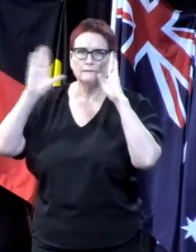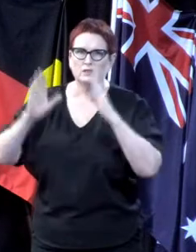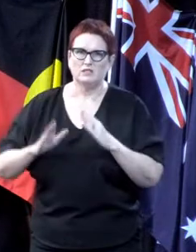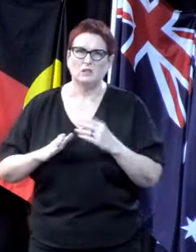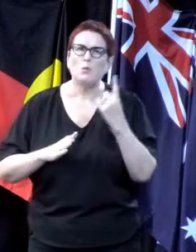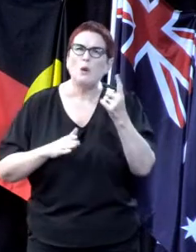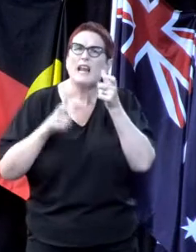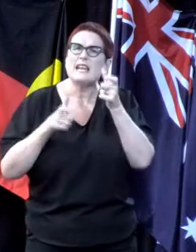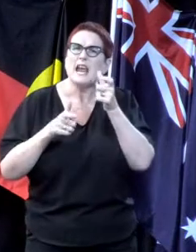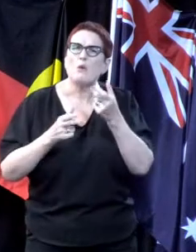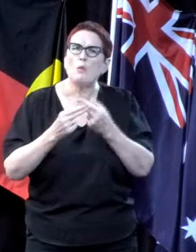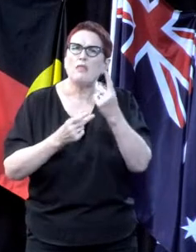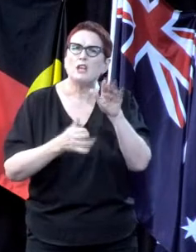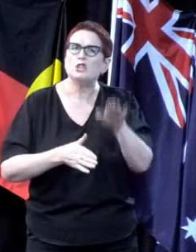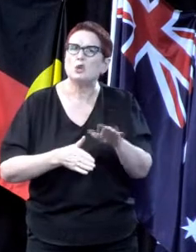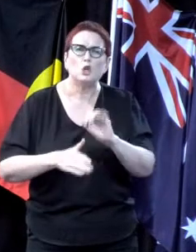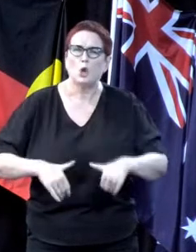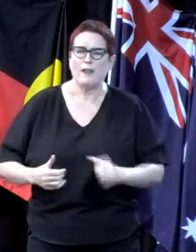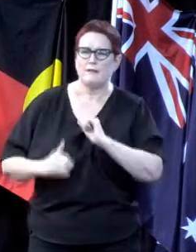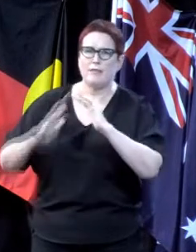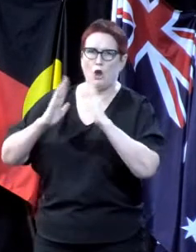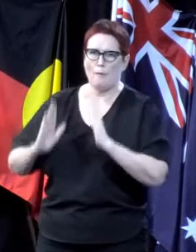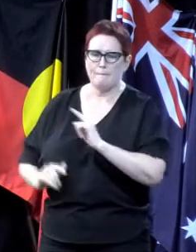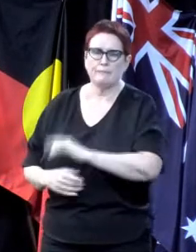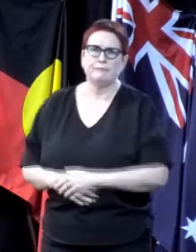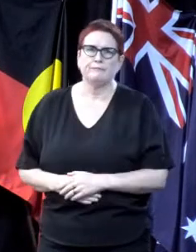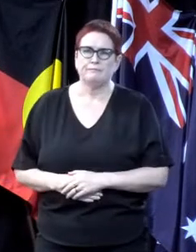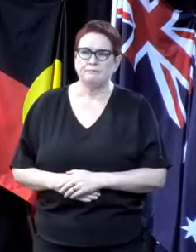Her young person attends school with his peers.